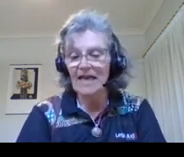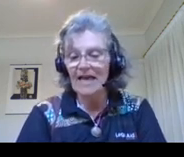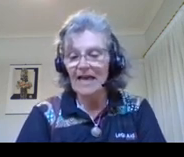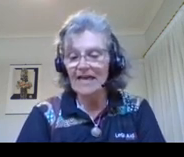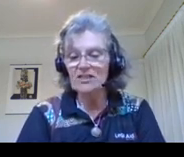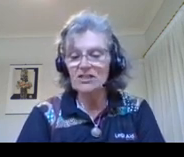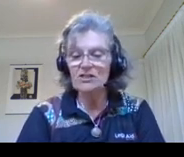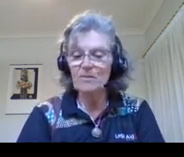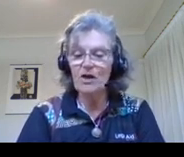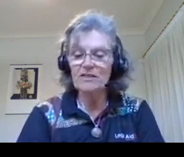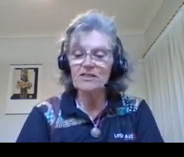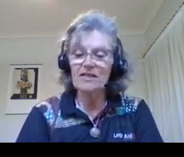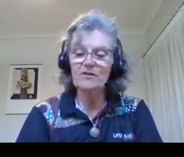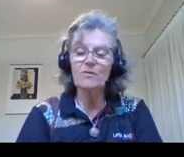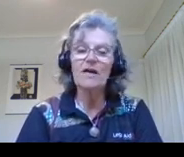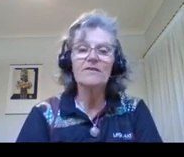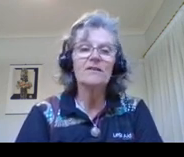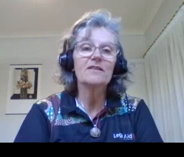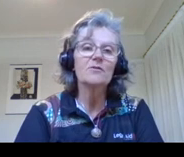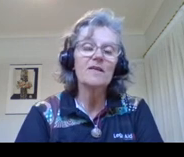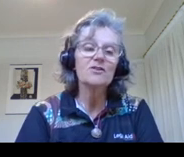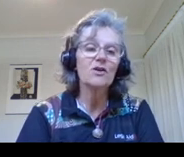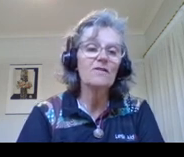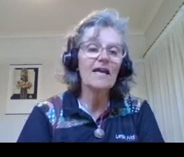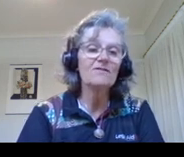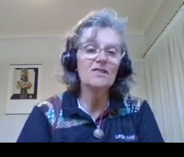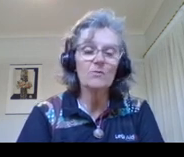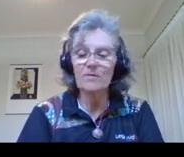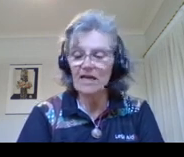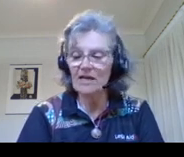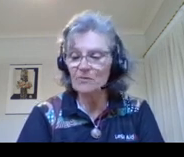and just a reminder to everyone that there will be a survey after the webinar and we